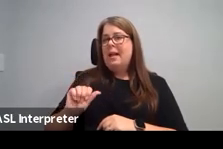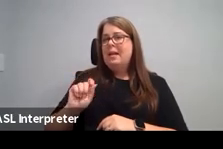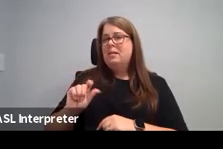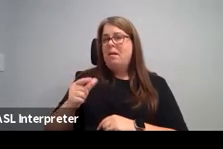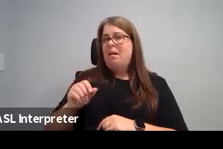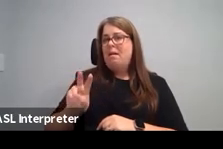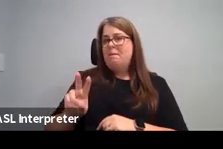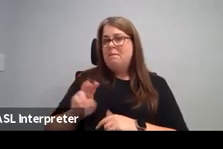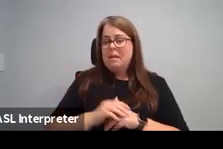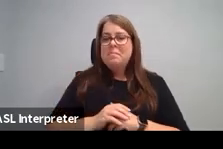Jewyl Alderson Clarke, SDCOE: IF THAT'S ALL RIGHT, ALLISON